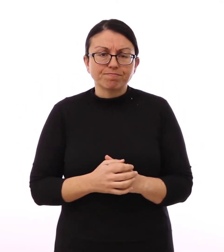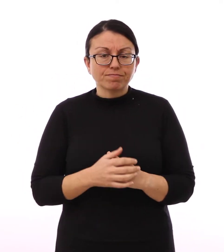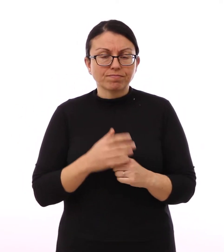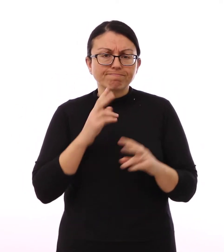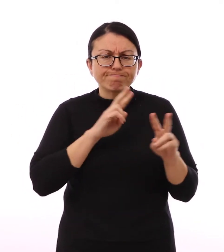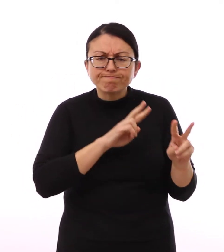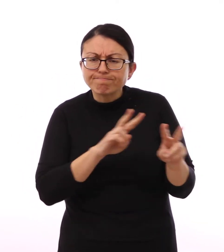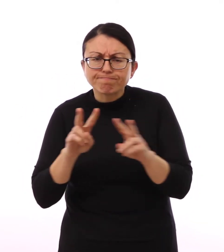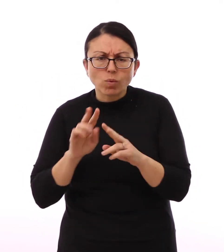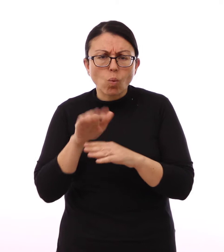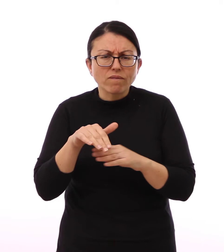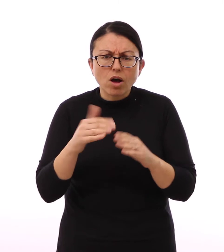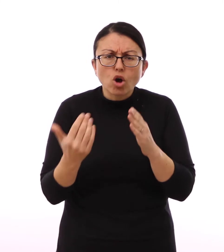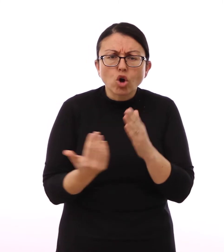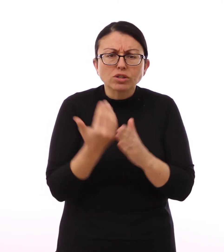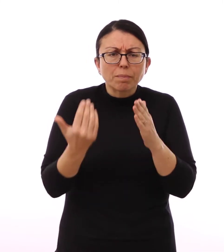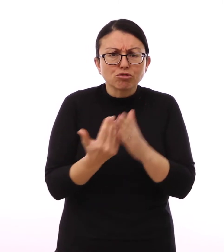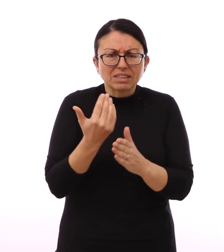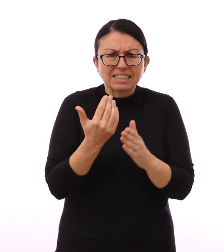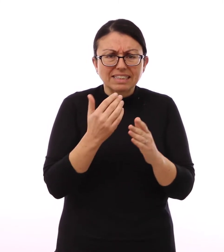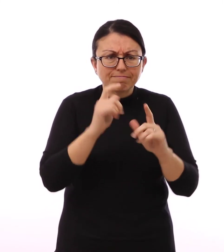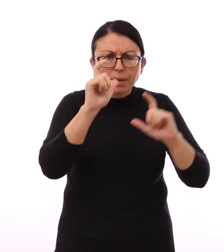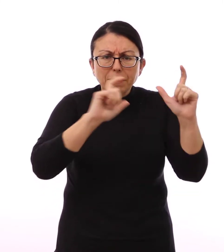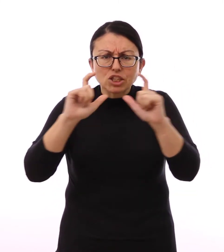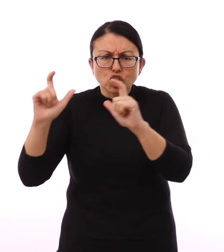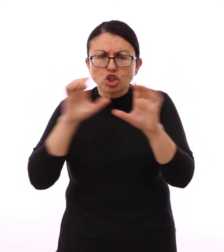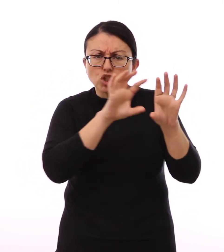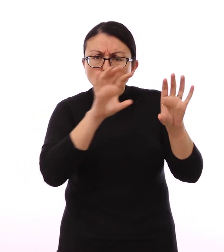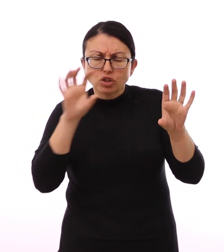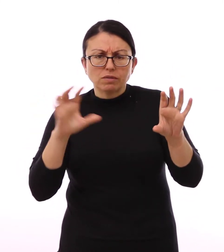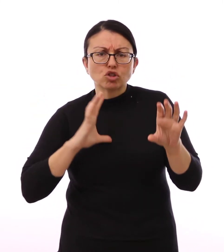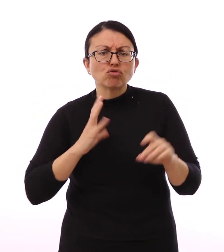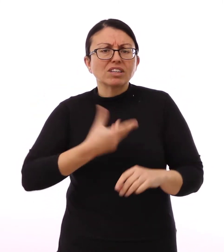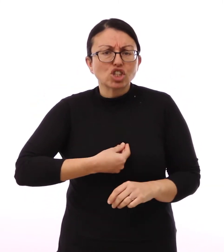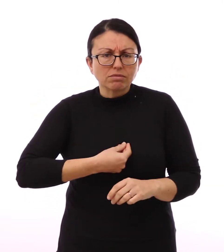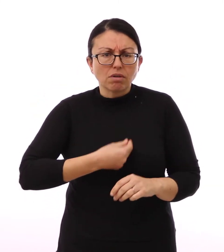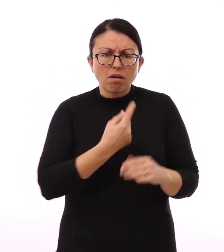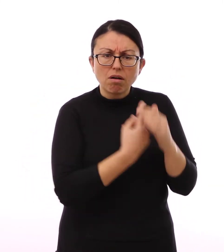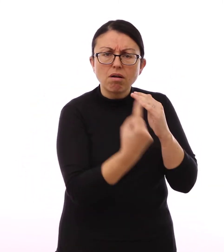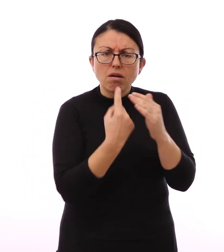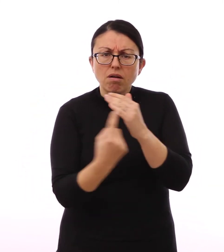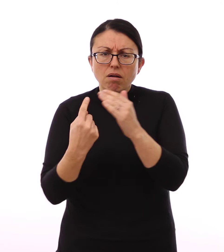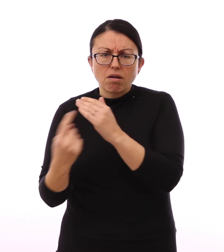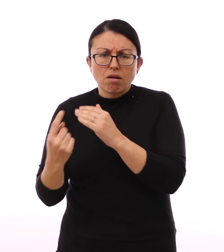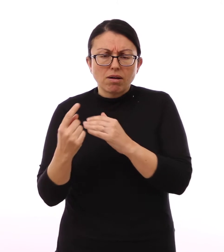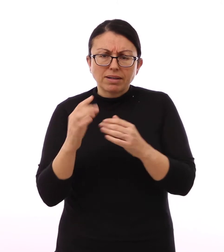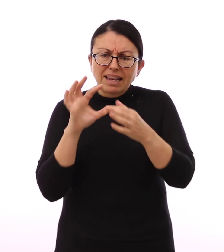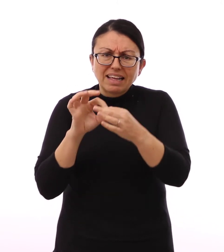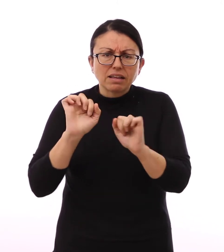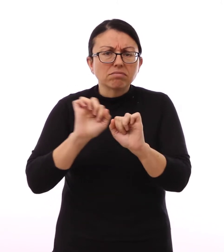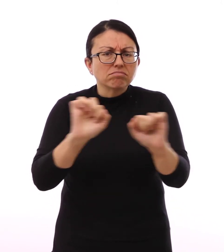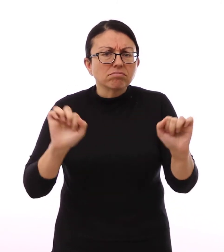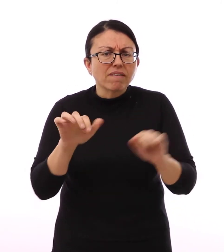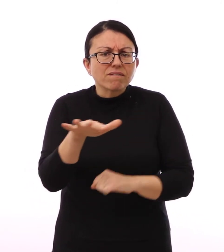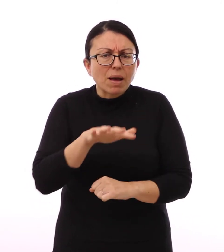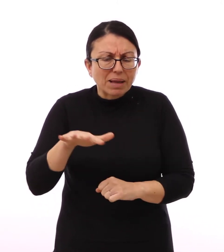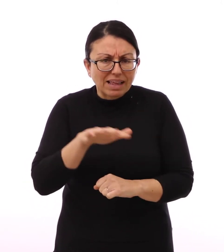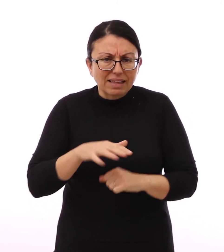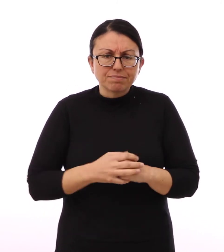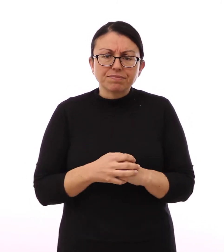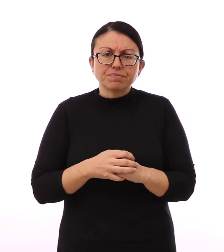By reflecting on contemporary images of transgender individuals in relation to their family,